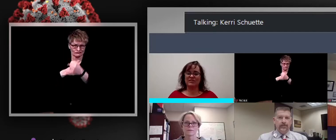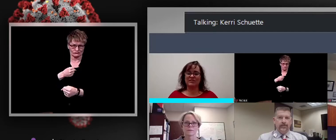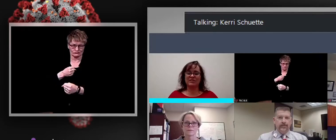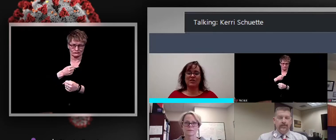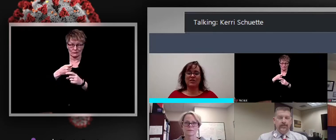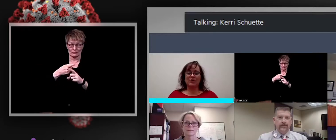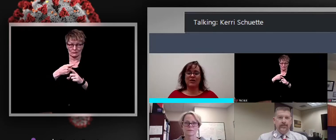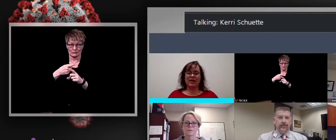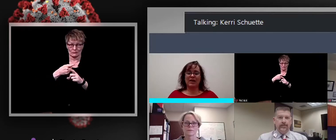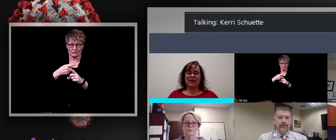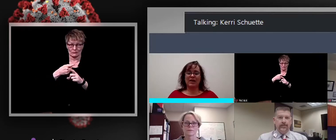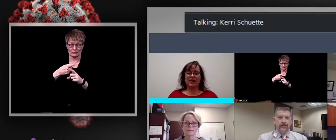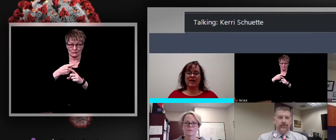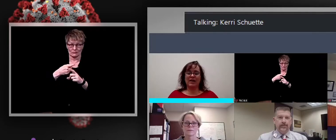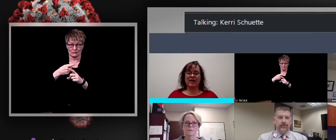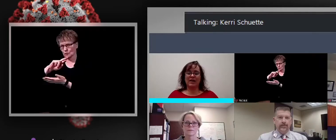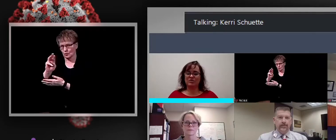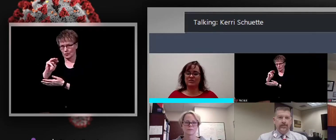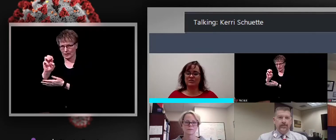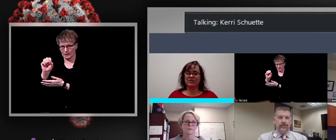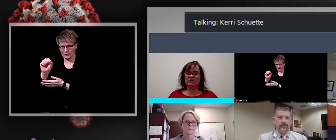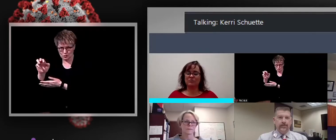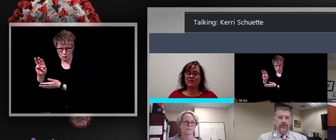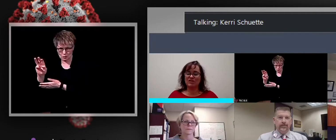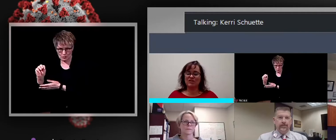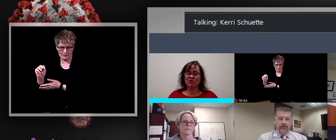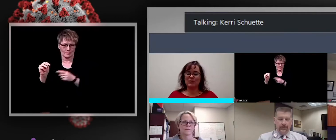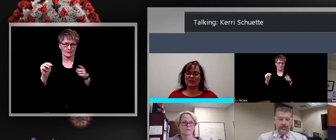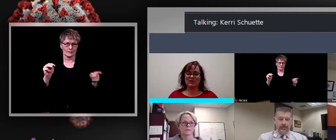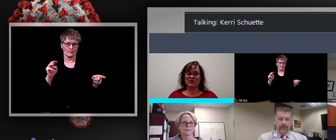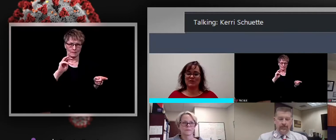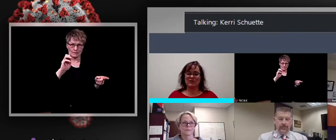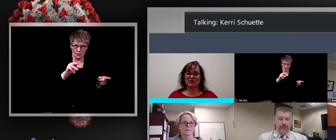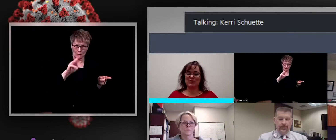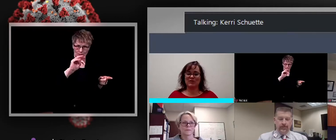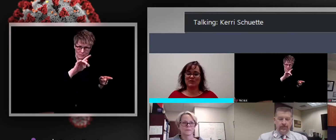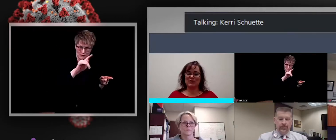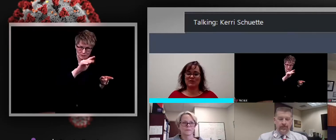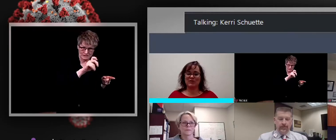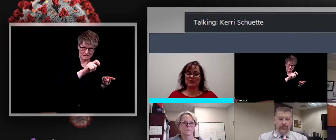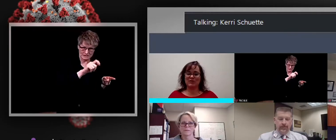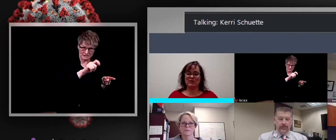Officer. We have Mark Mitchelson from Shasta Regional Medical Center and Robert Folden